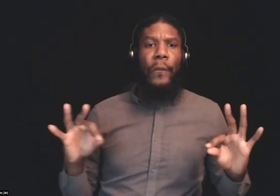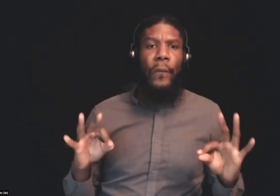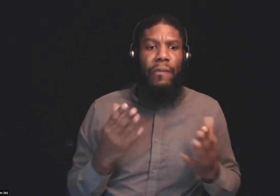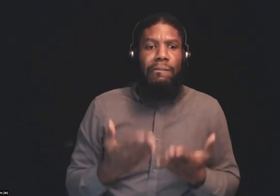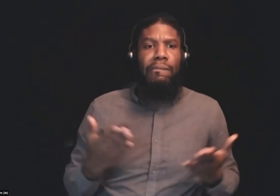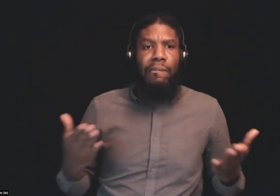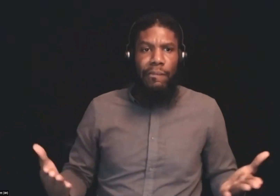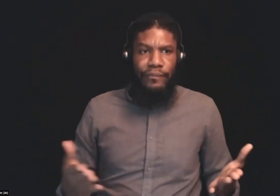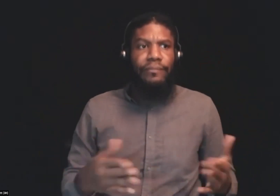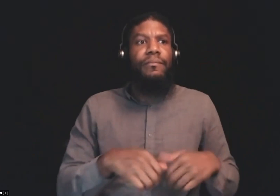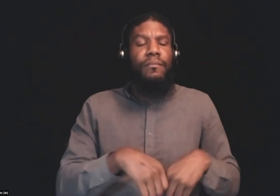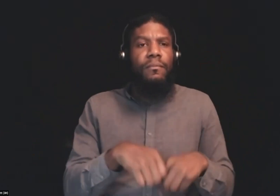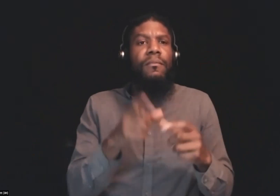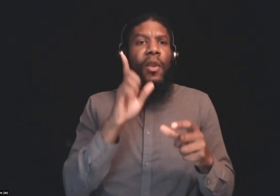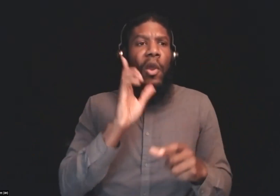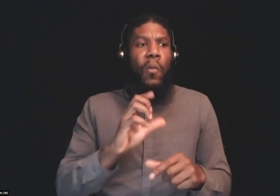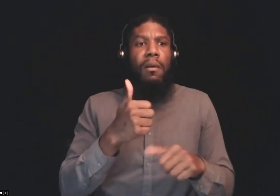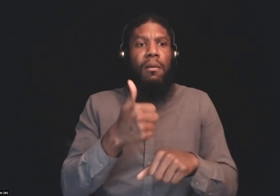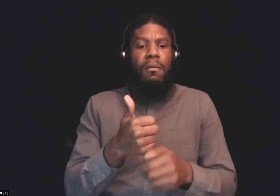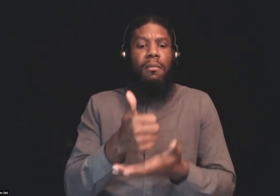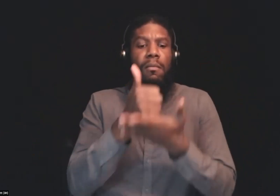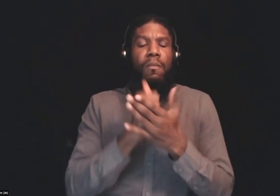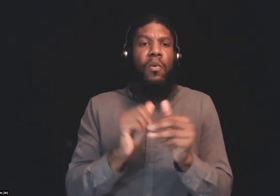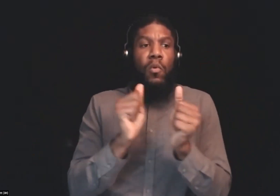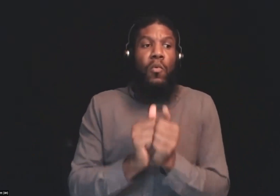narrative that you were talking about at the beginning might be different than what they were